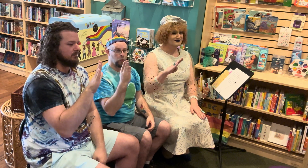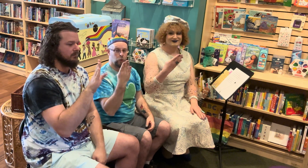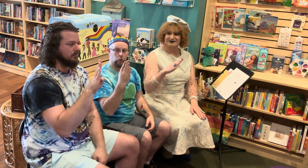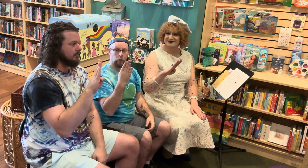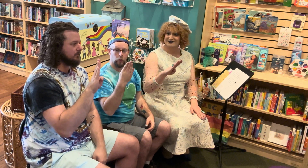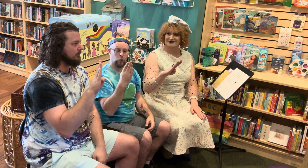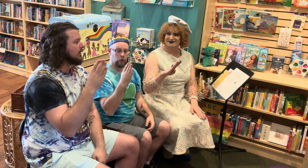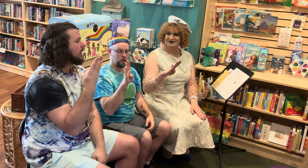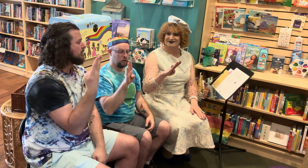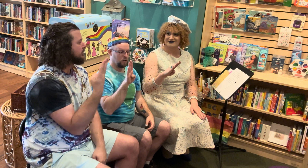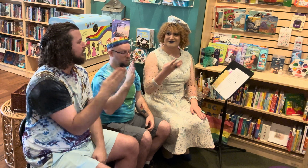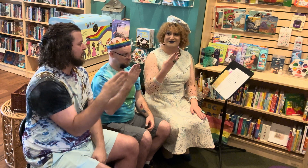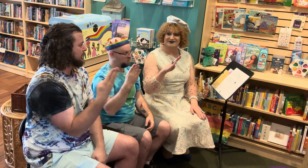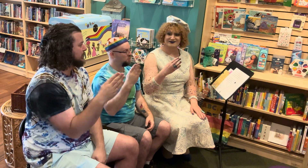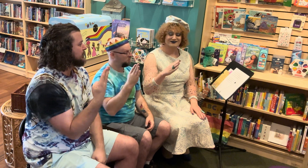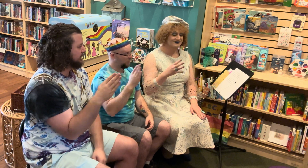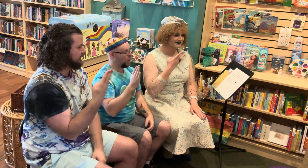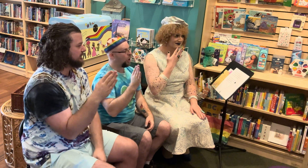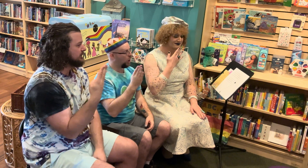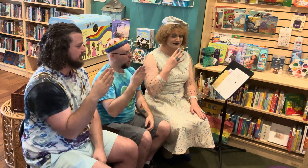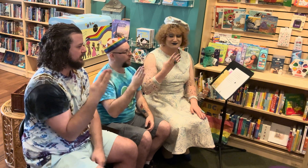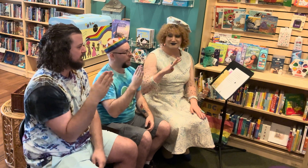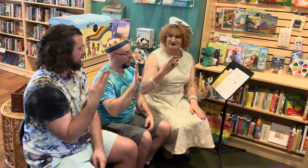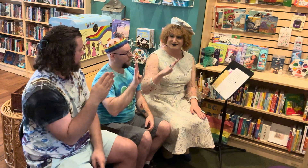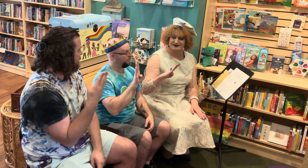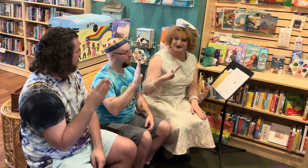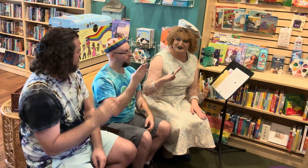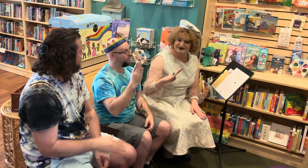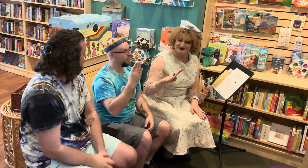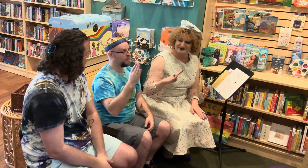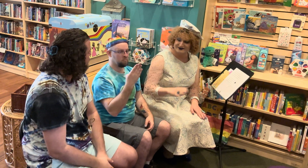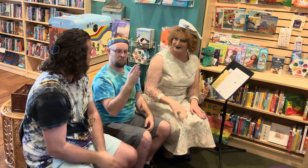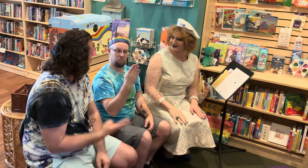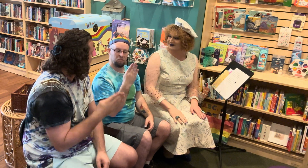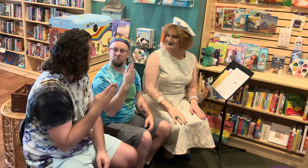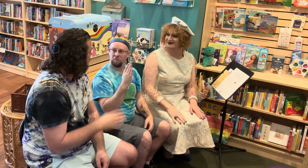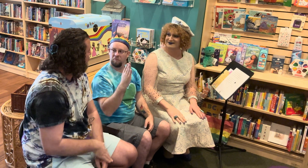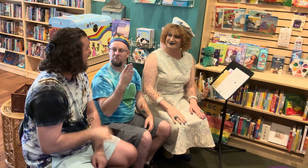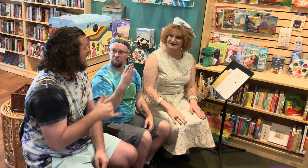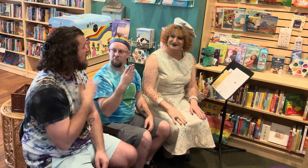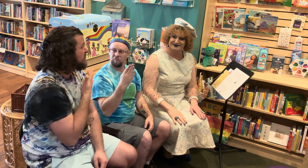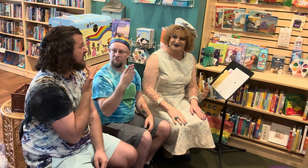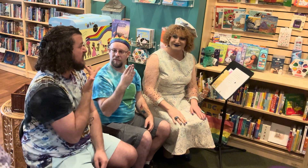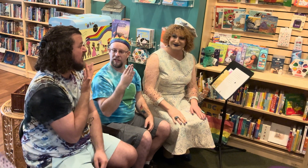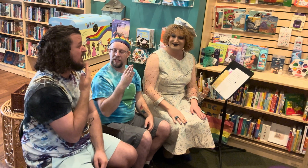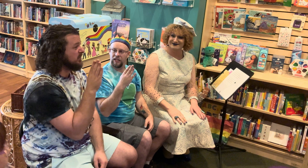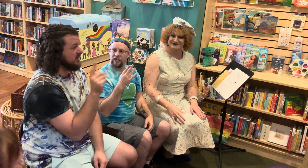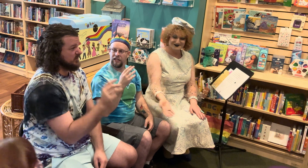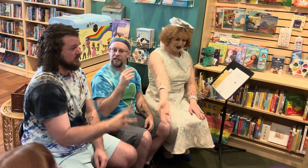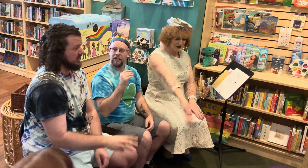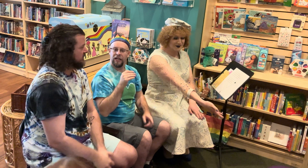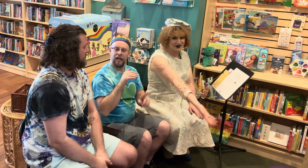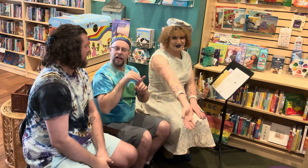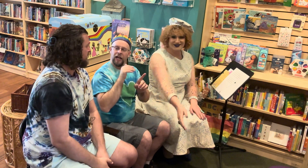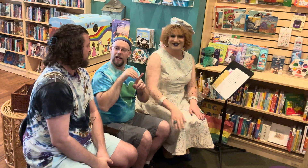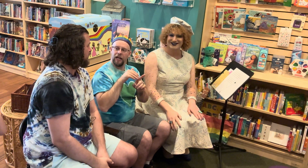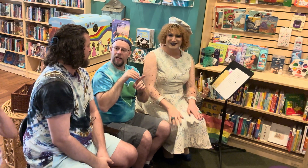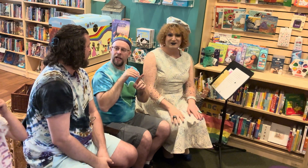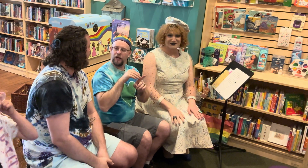"blue." So you make a "B" handshape and you brush it back and forth. That's my favorite color, by the way. AARON: It